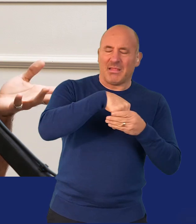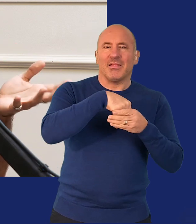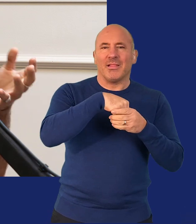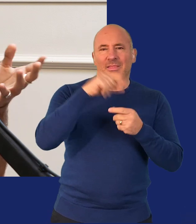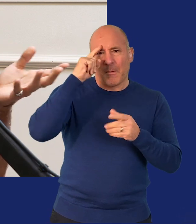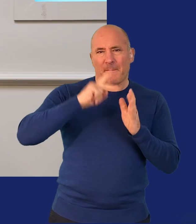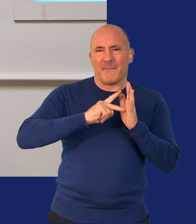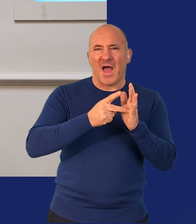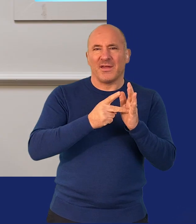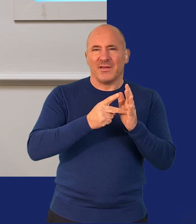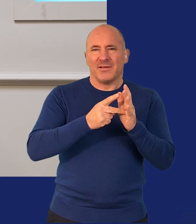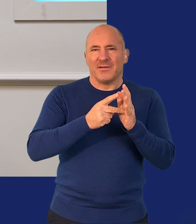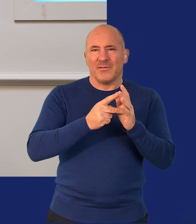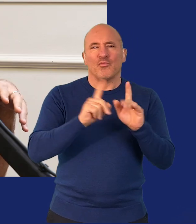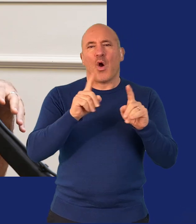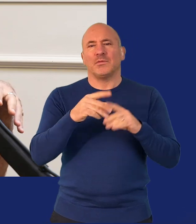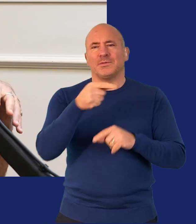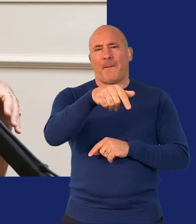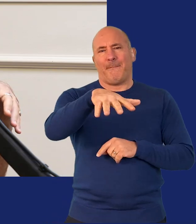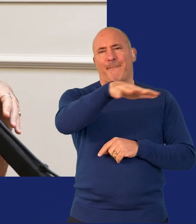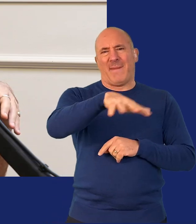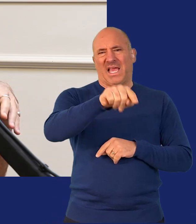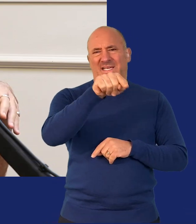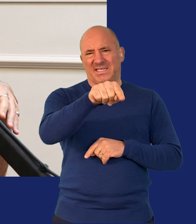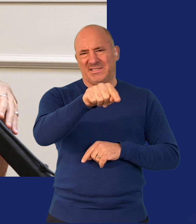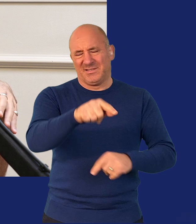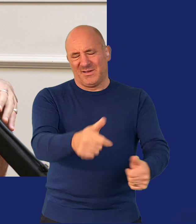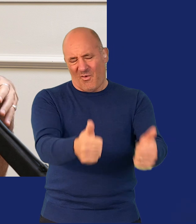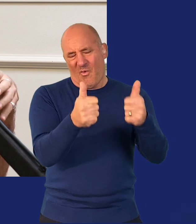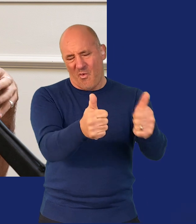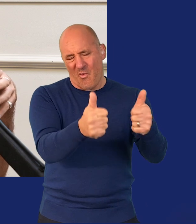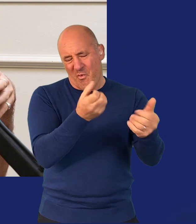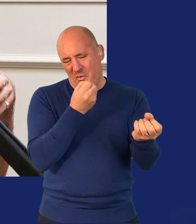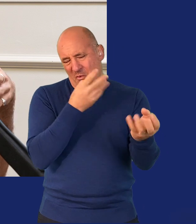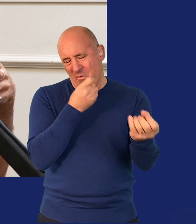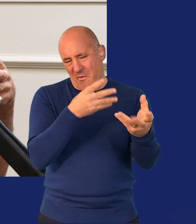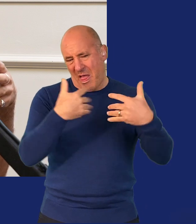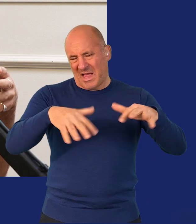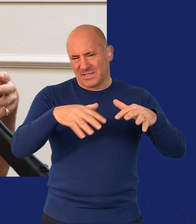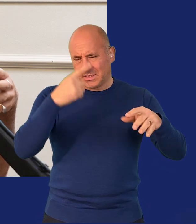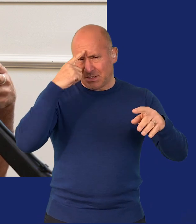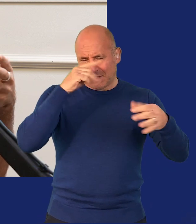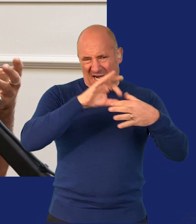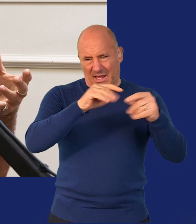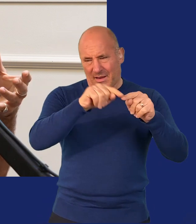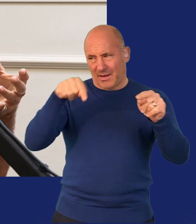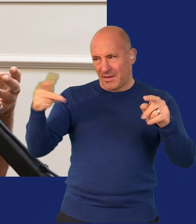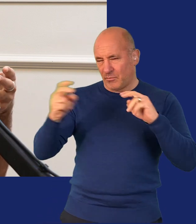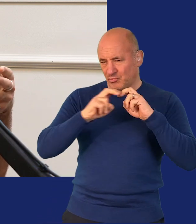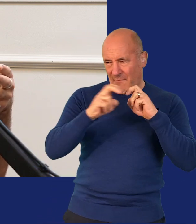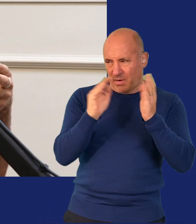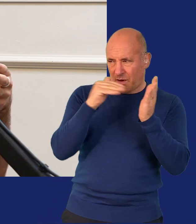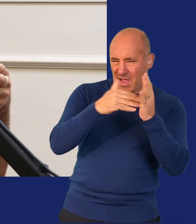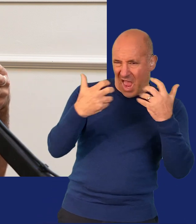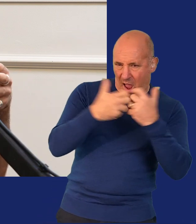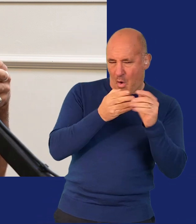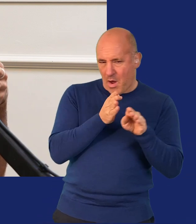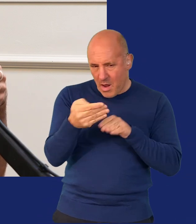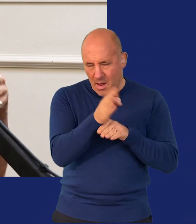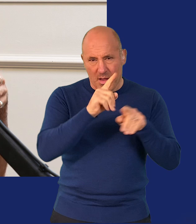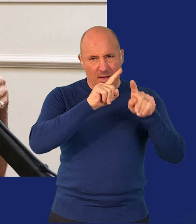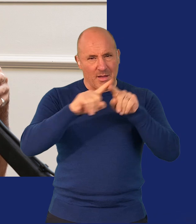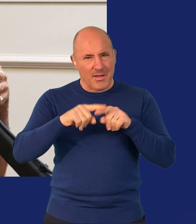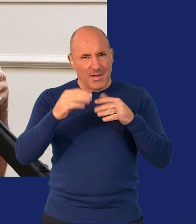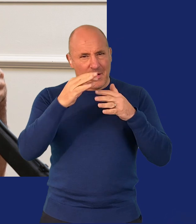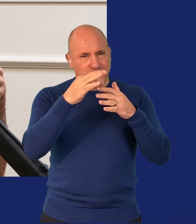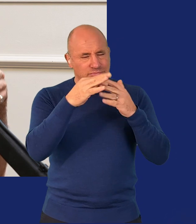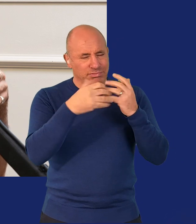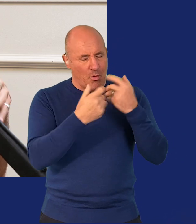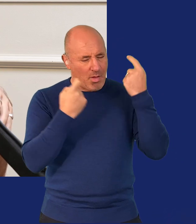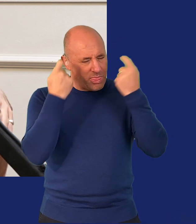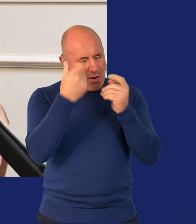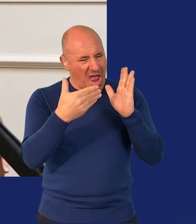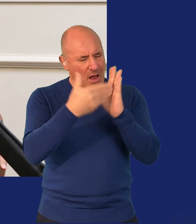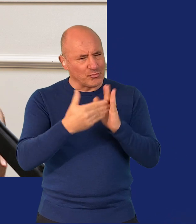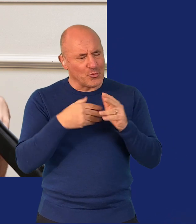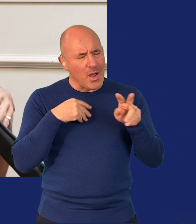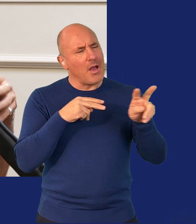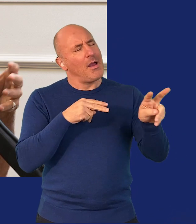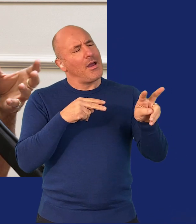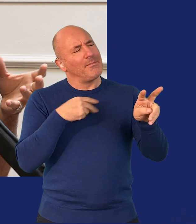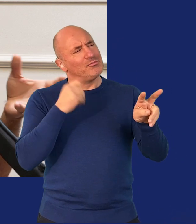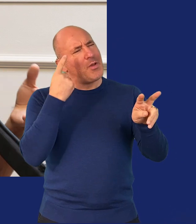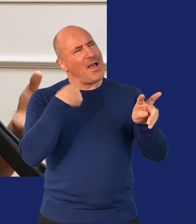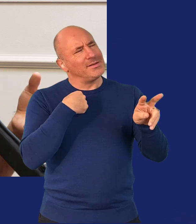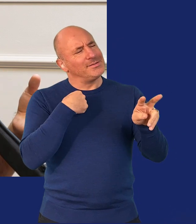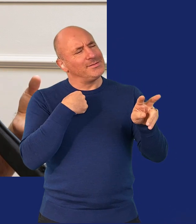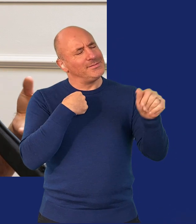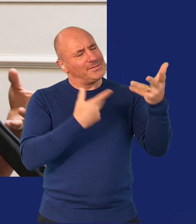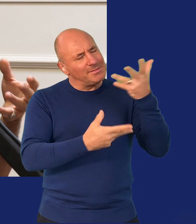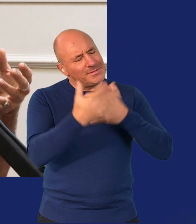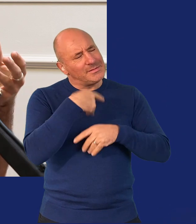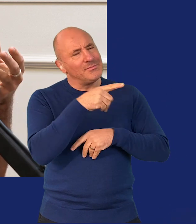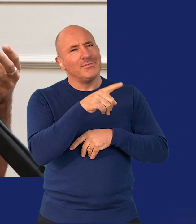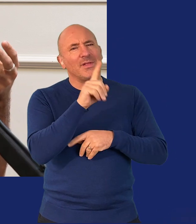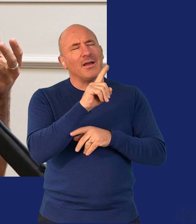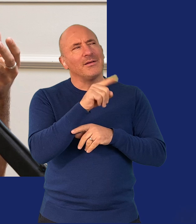like, so, like, I think for them to, like, even incorporate, the travel and not just